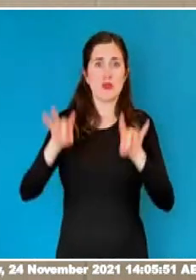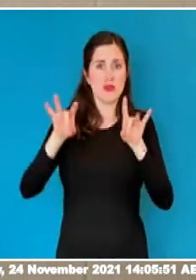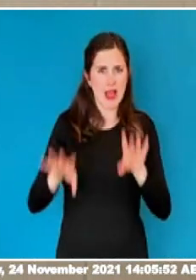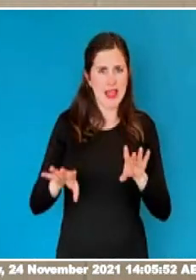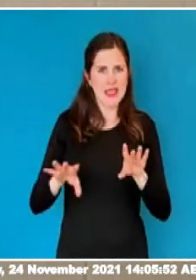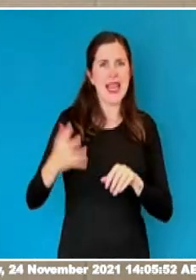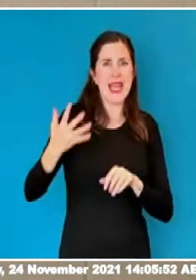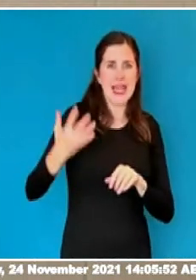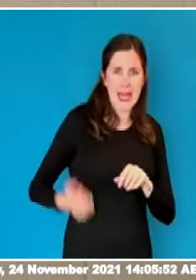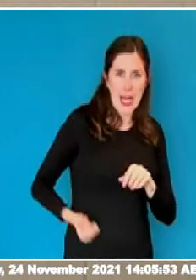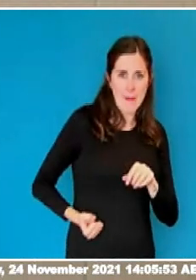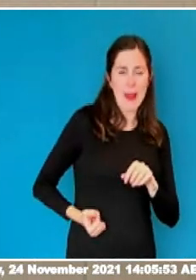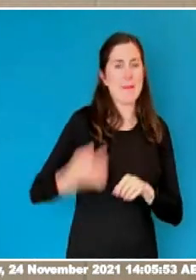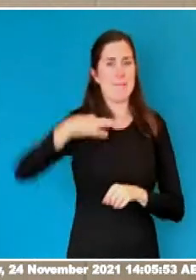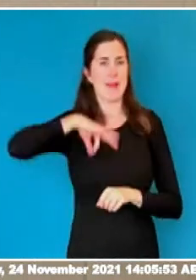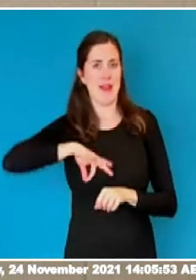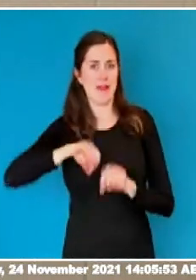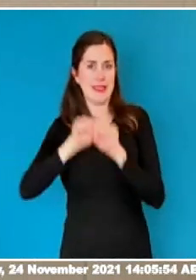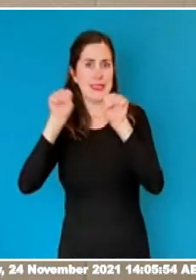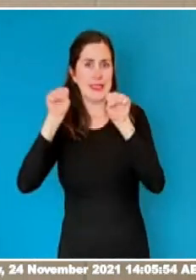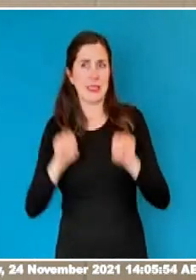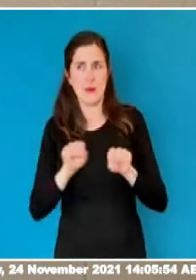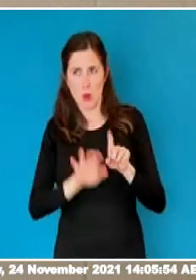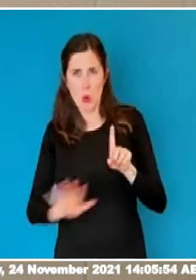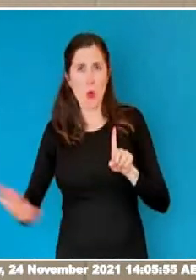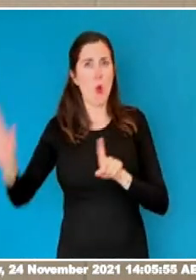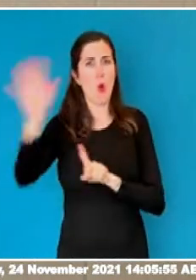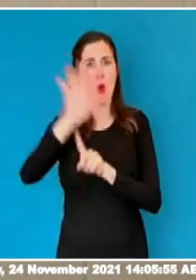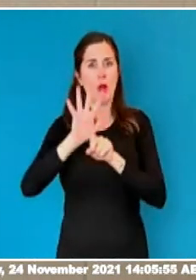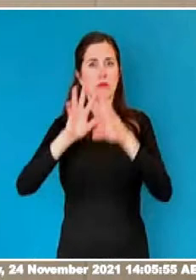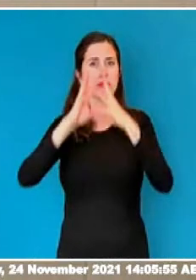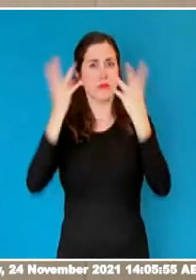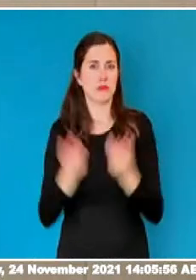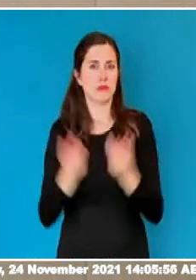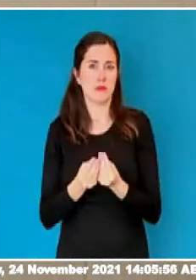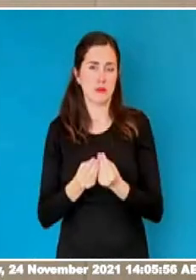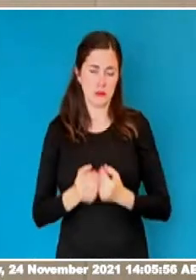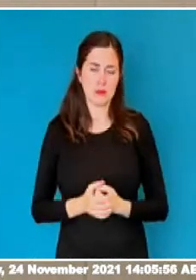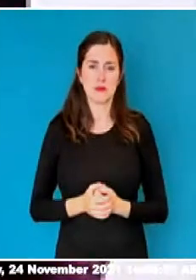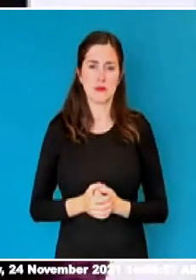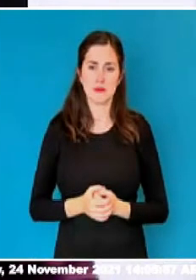Now, looking at the way in which the partnership operates, you tell the Royal